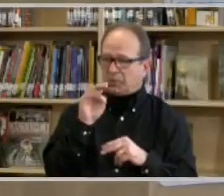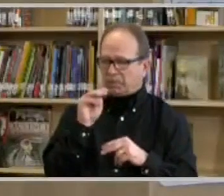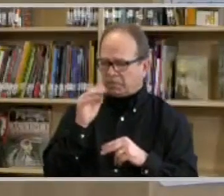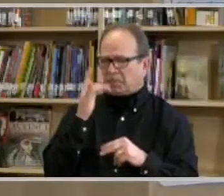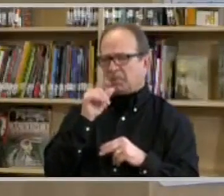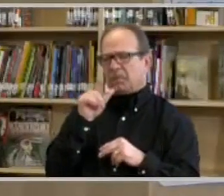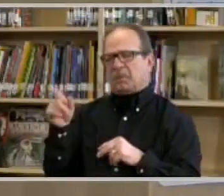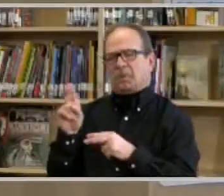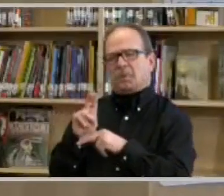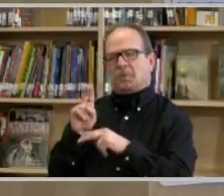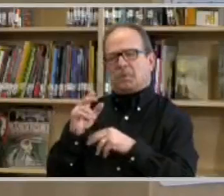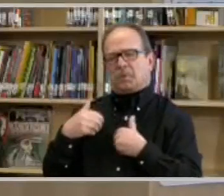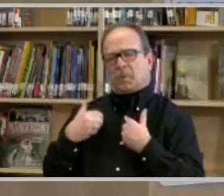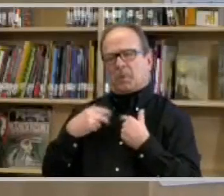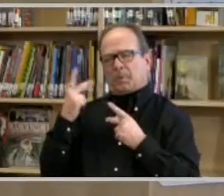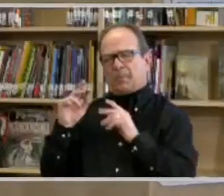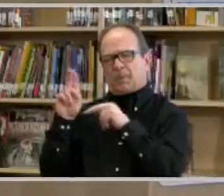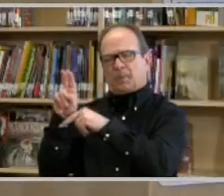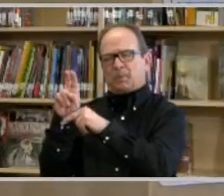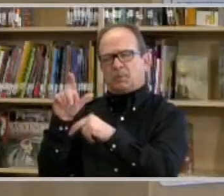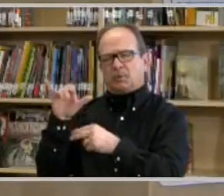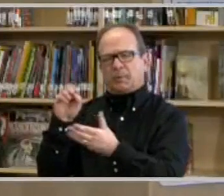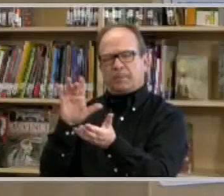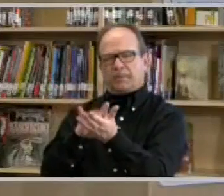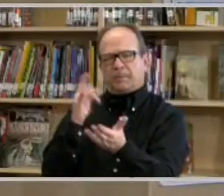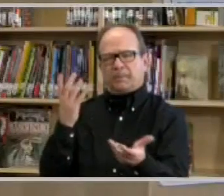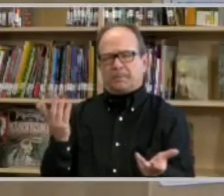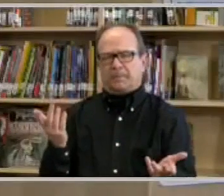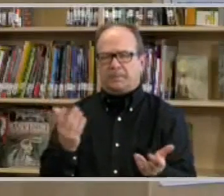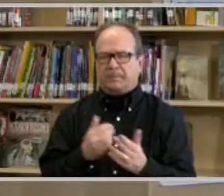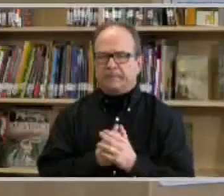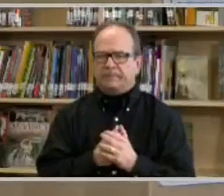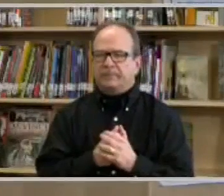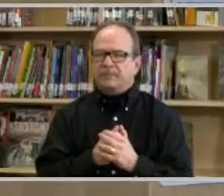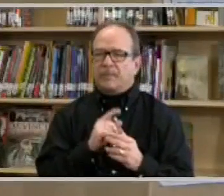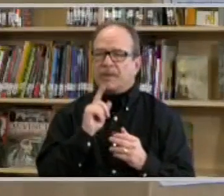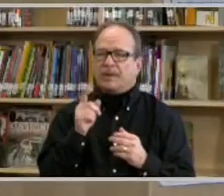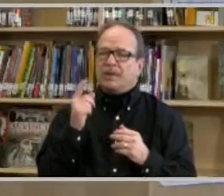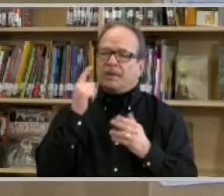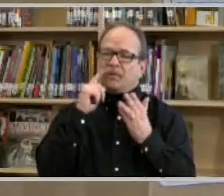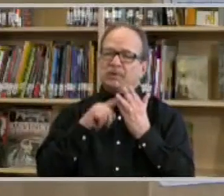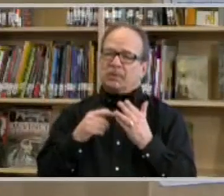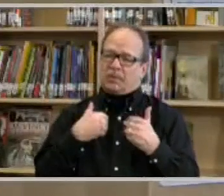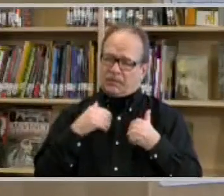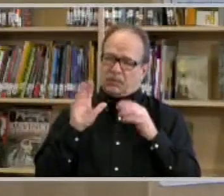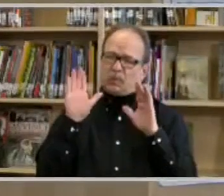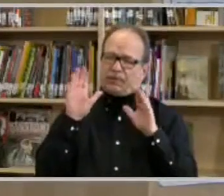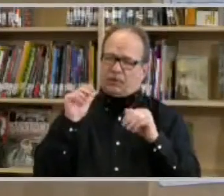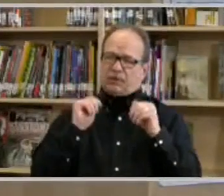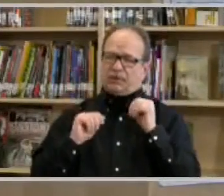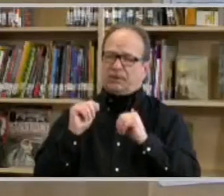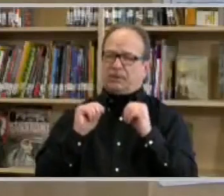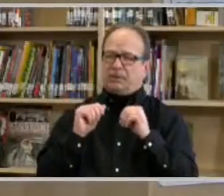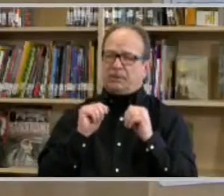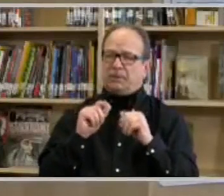SO IT COULD BE A PLACE. I ALSO WOULD JUST CHALLENGE LIKE